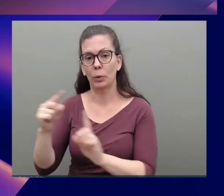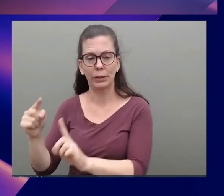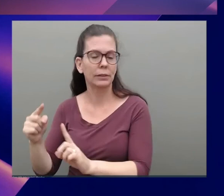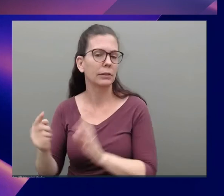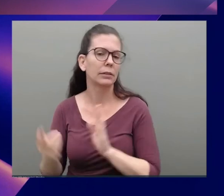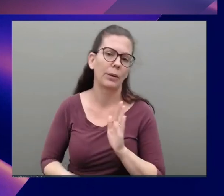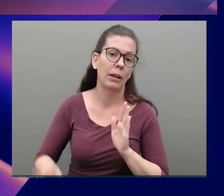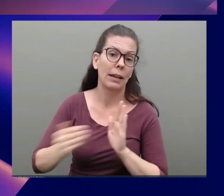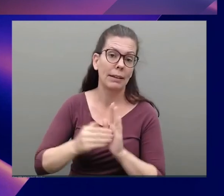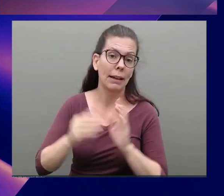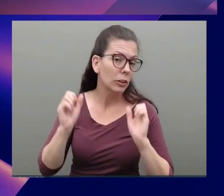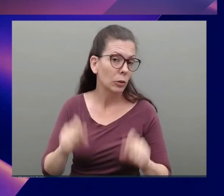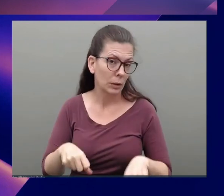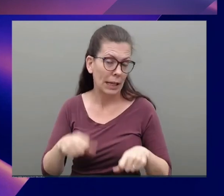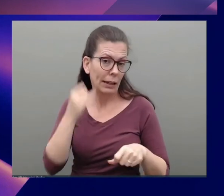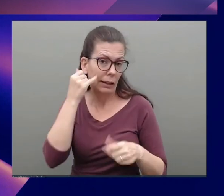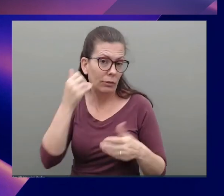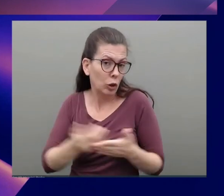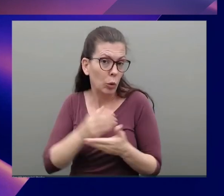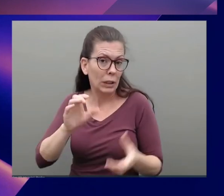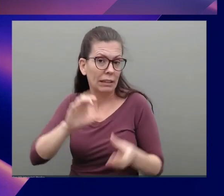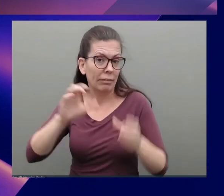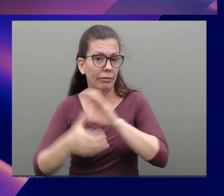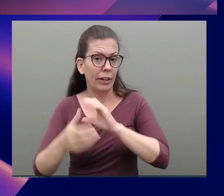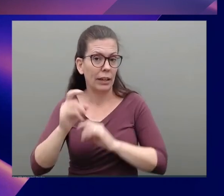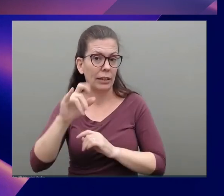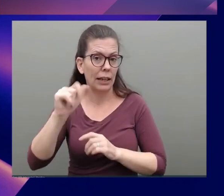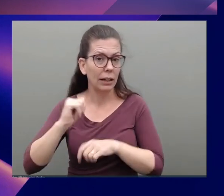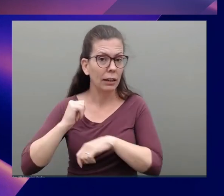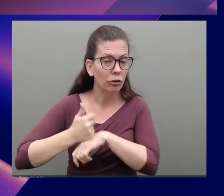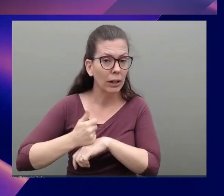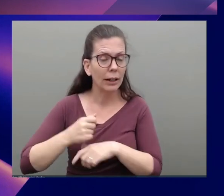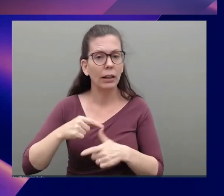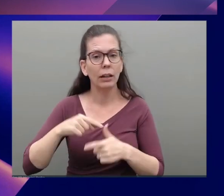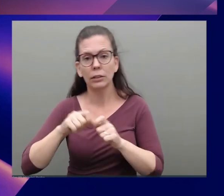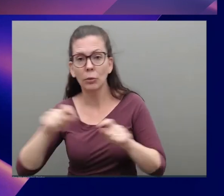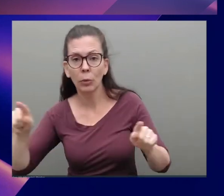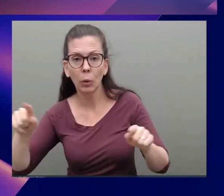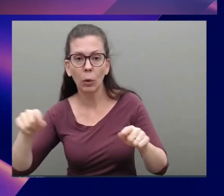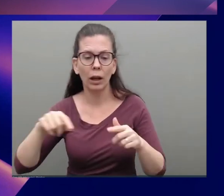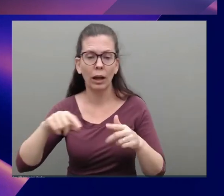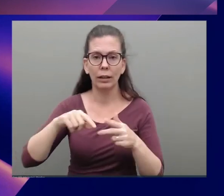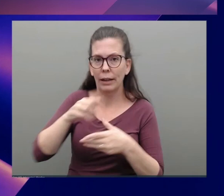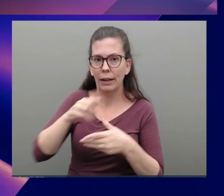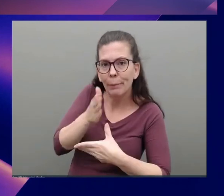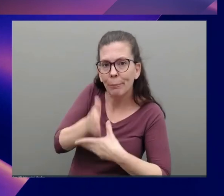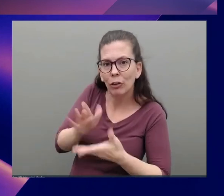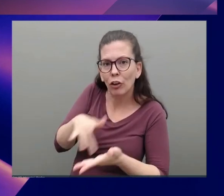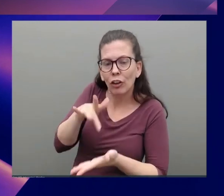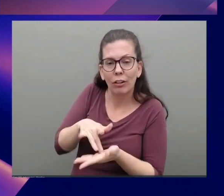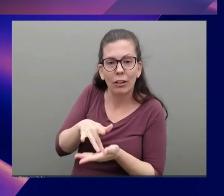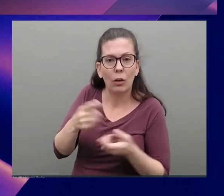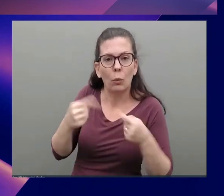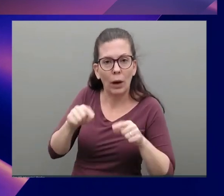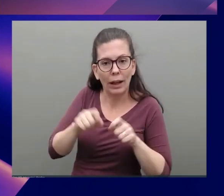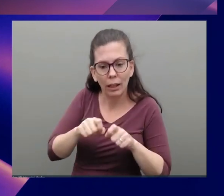when there's new configuration data created, you can do it when it's deployed, you can do it in the middle of its deploy, you can do it when it's rolling back.